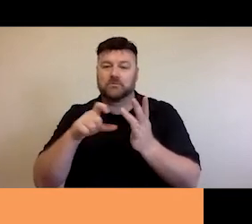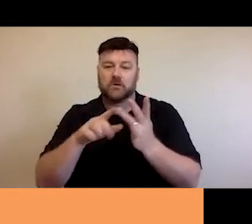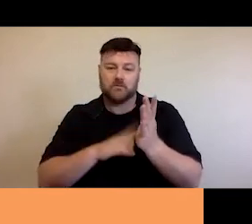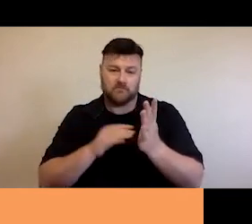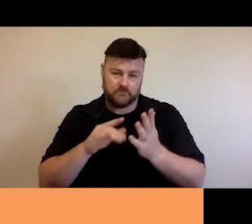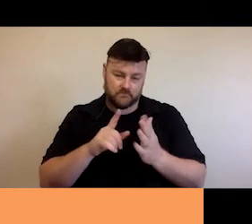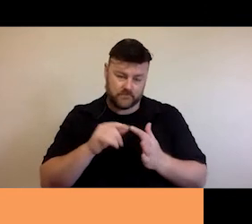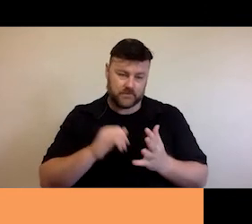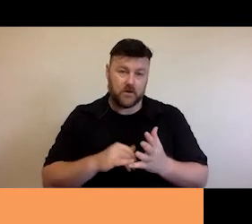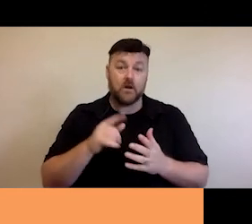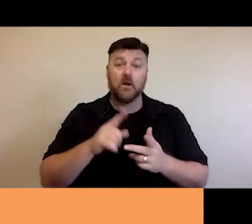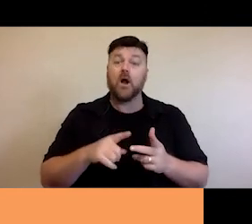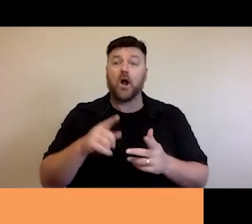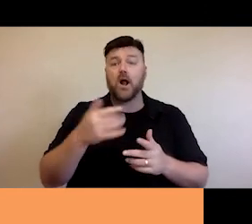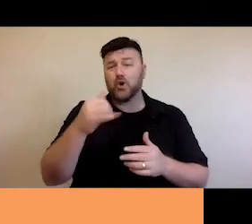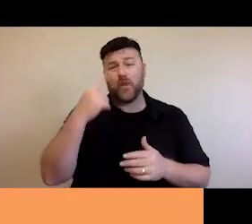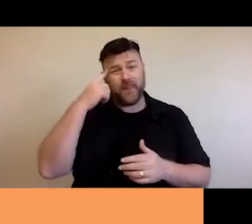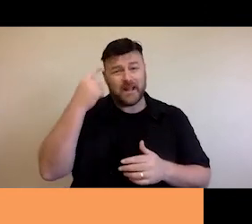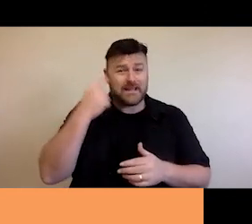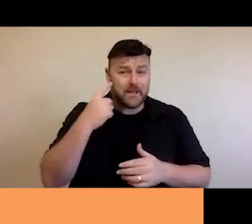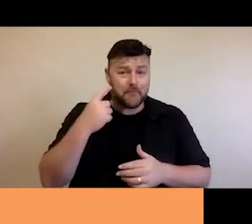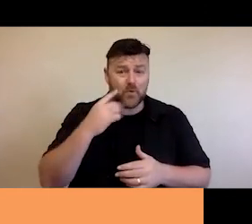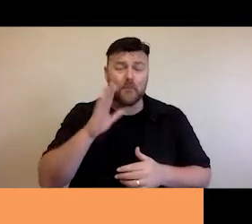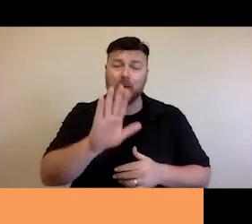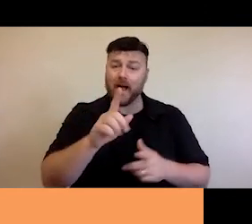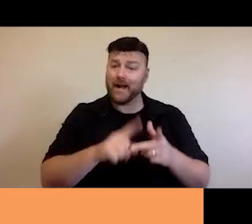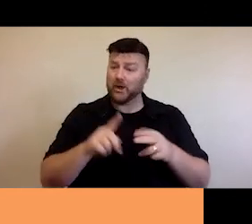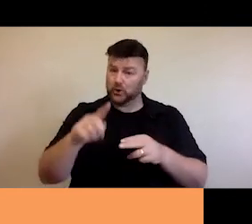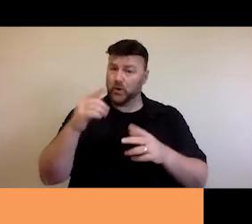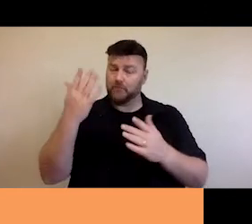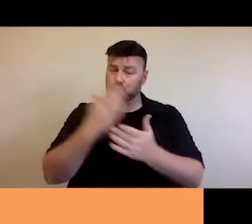done Strategic Planning for a while, by switching ideas and testing in